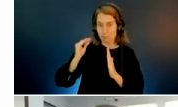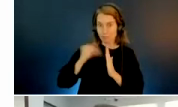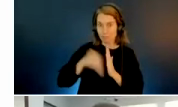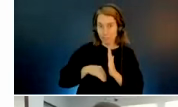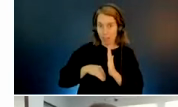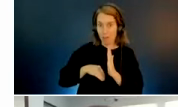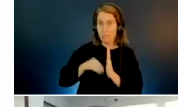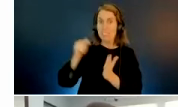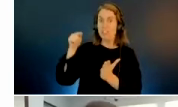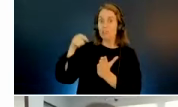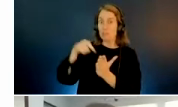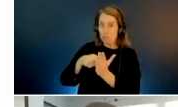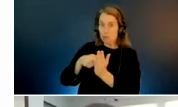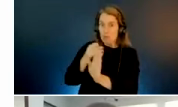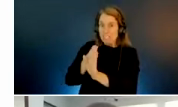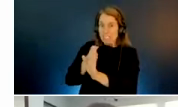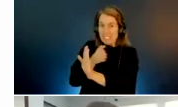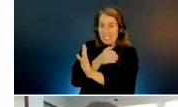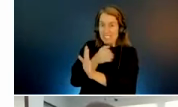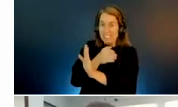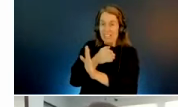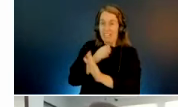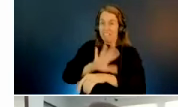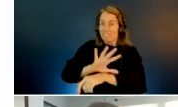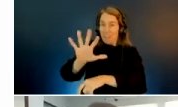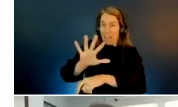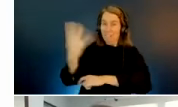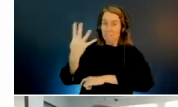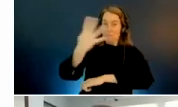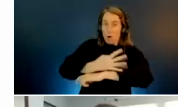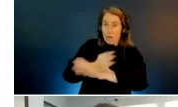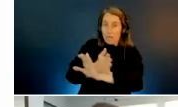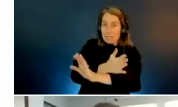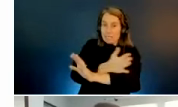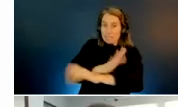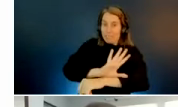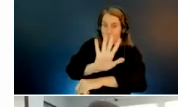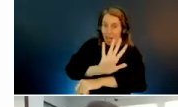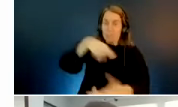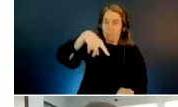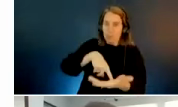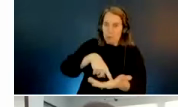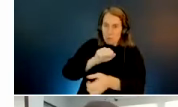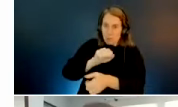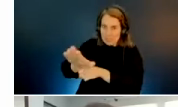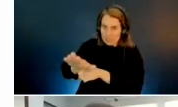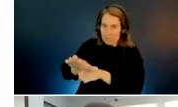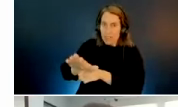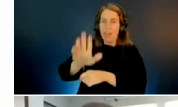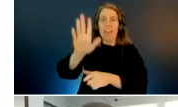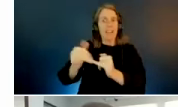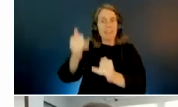that's the absolute last minute that you can apply to vote absentee do it sooner do it now um